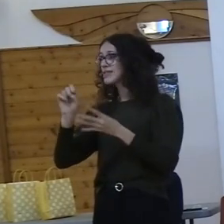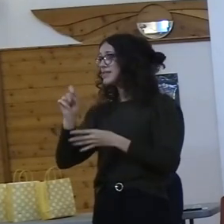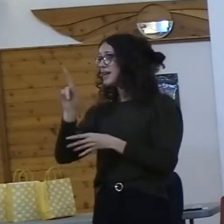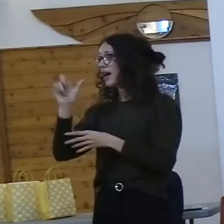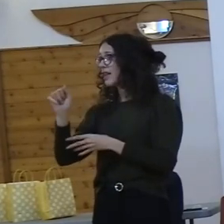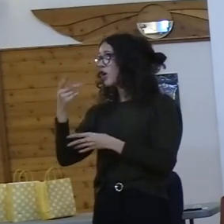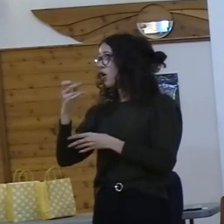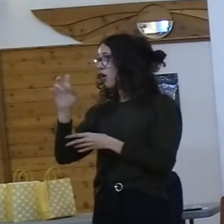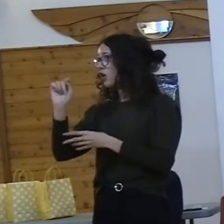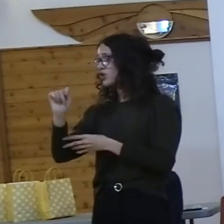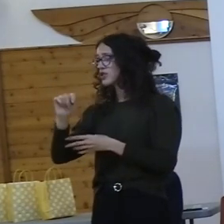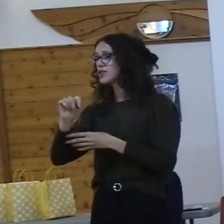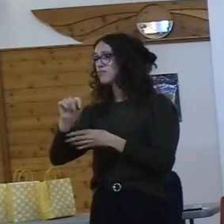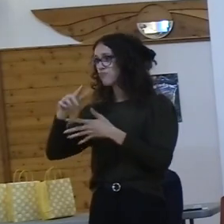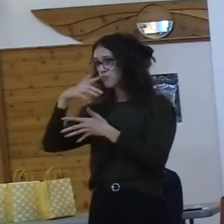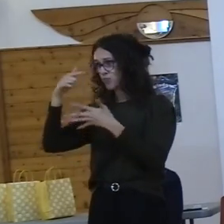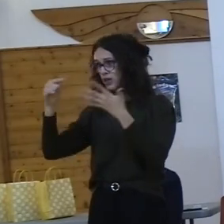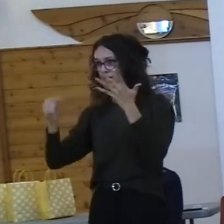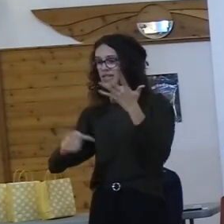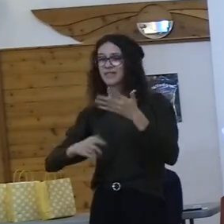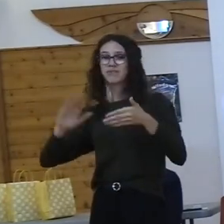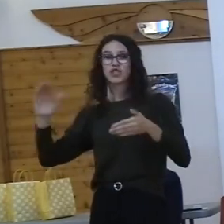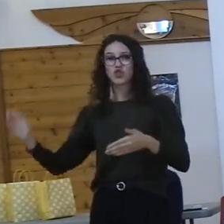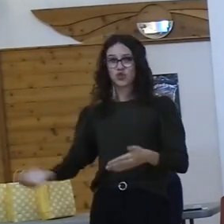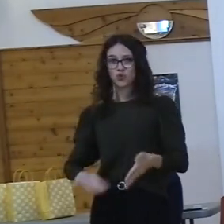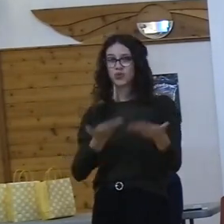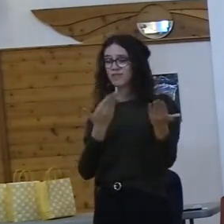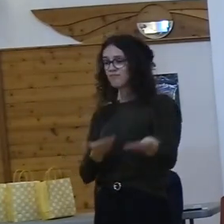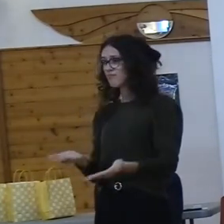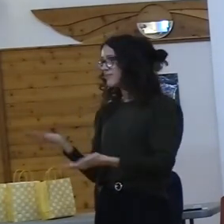And I'd like to introduce them to you now.